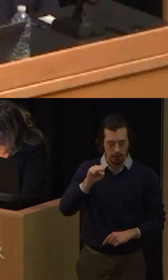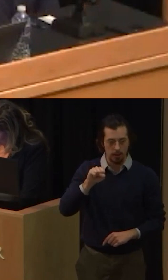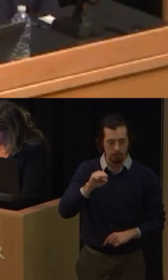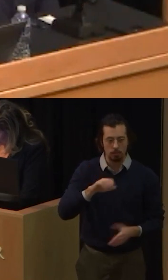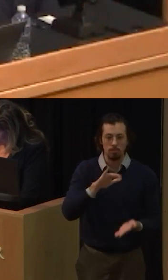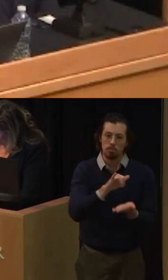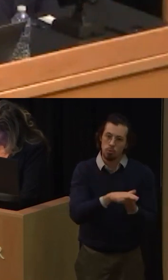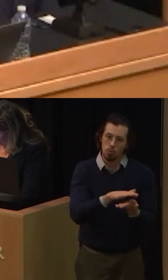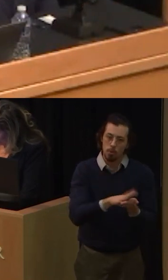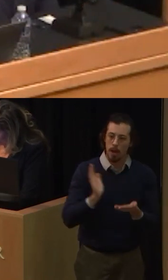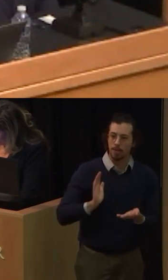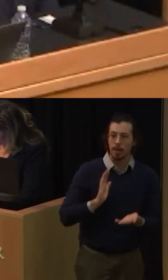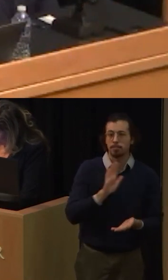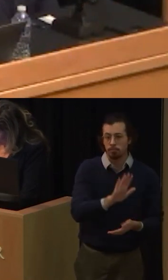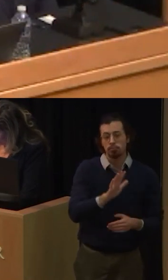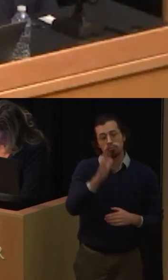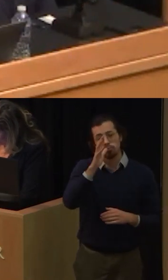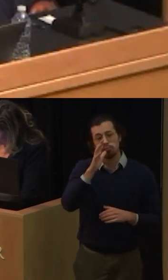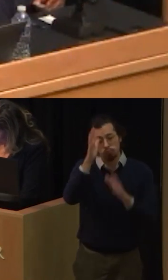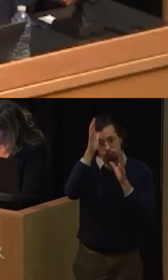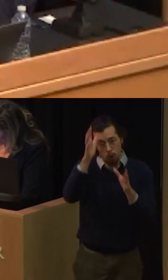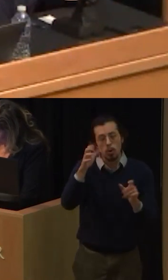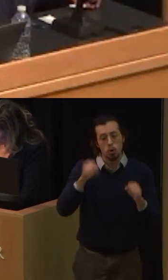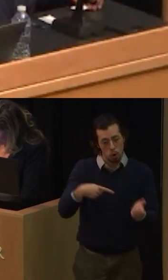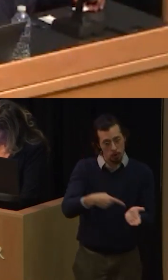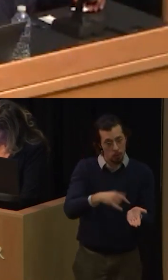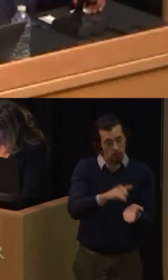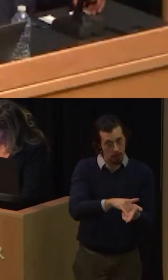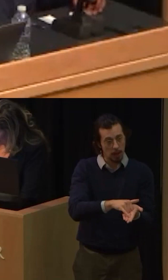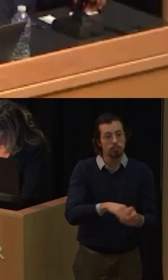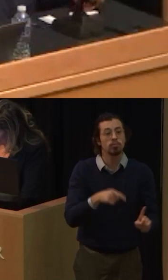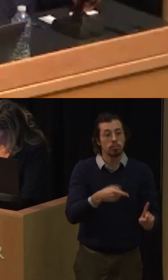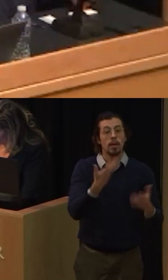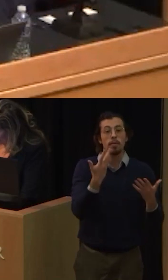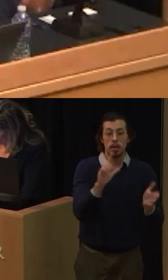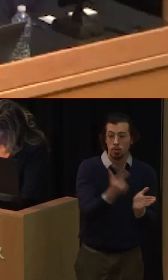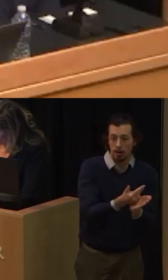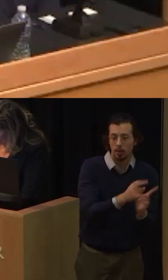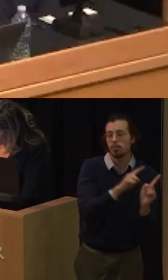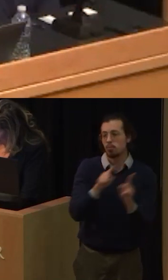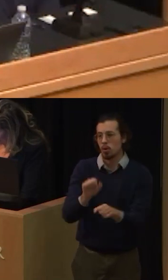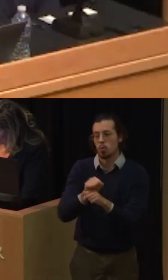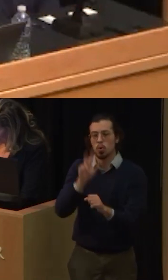His mother and father, my grandparents could afford that. Went to work for Eastman Kodak Company, of course,